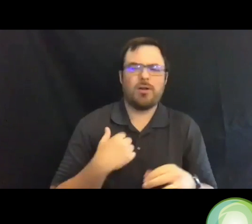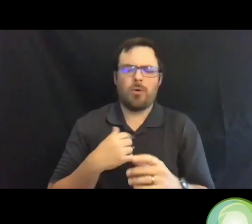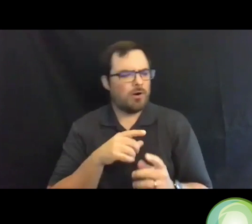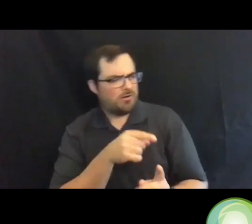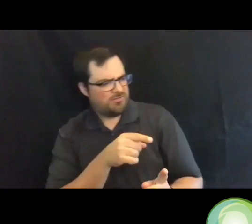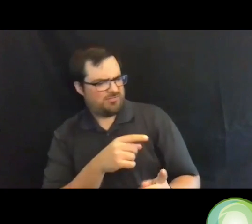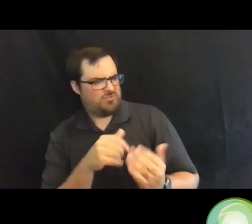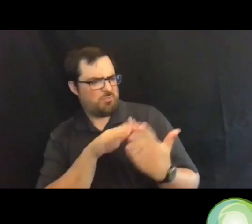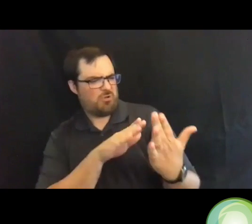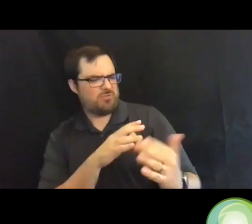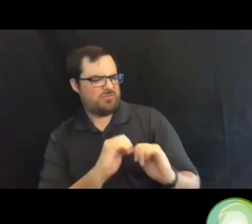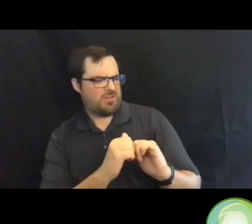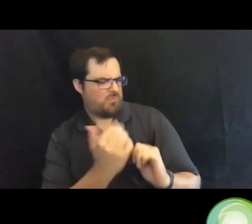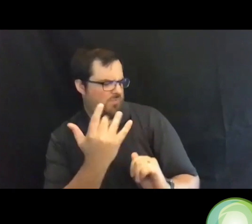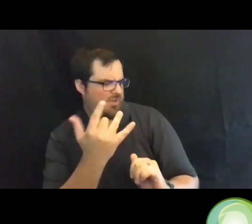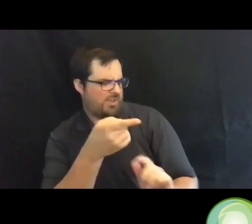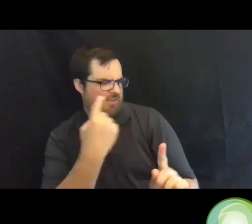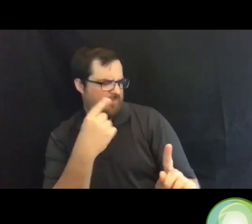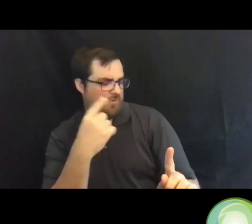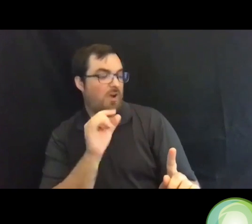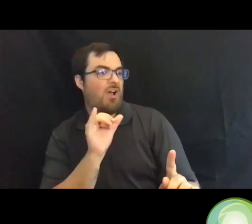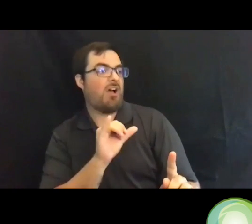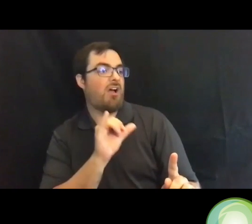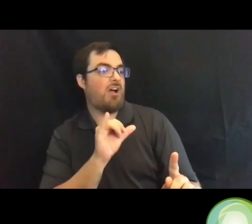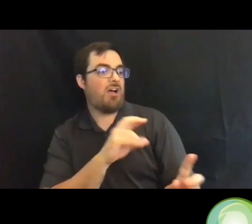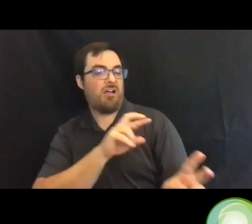Or whatever and really it's a better outcome for the students